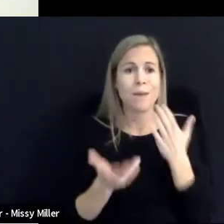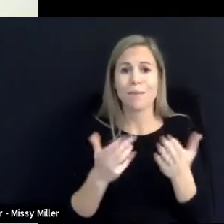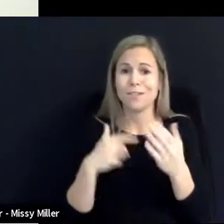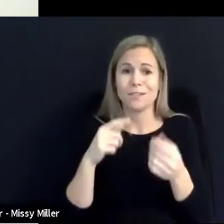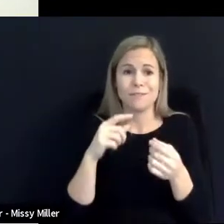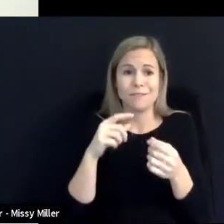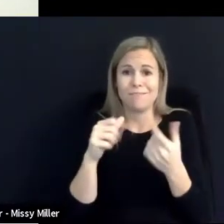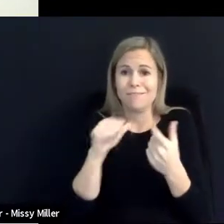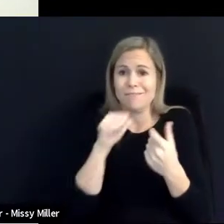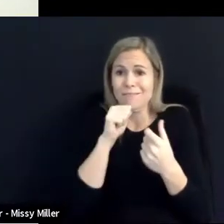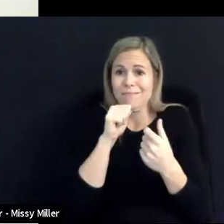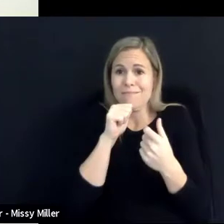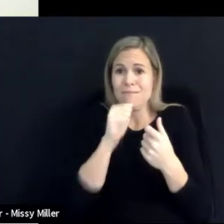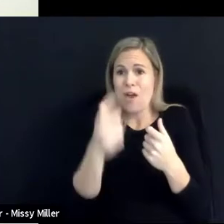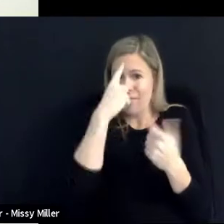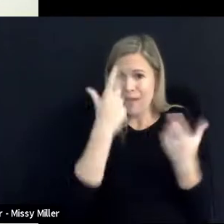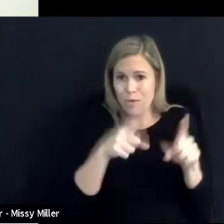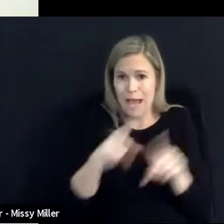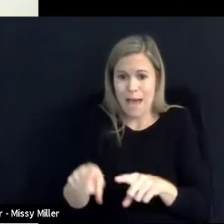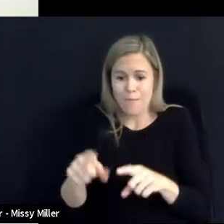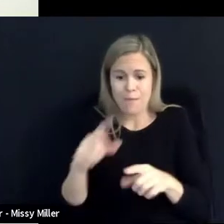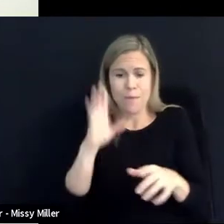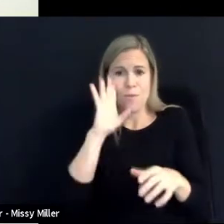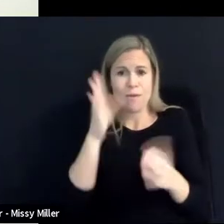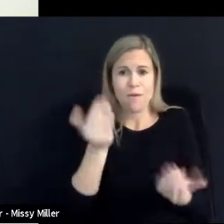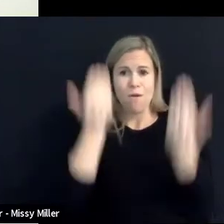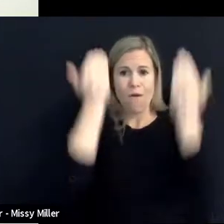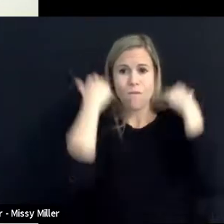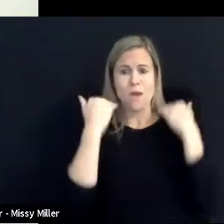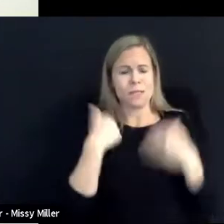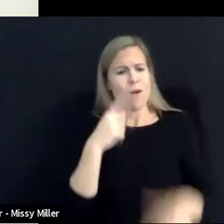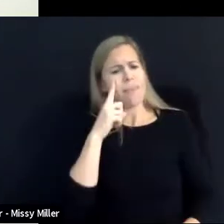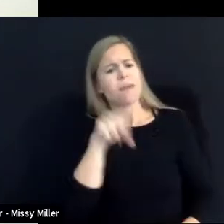So, you know, I may think the kid's handling it really well, but then something happens.